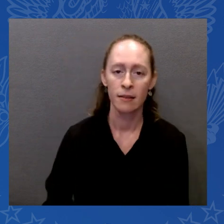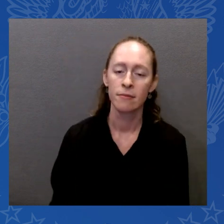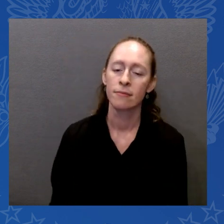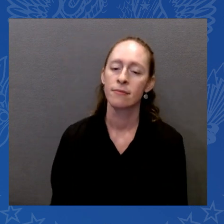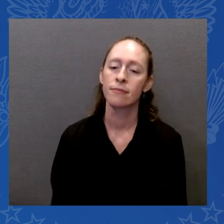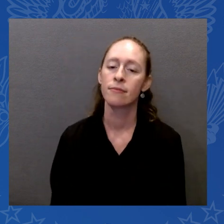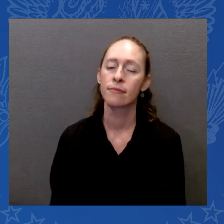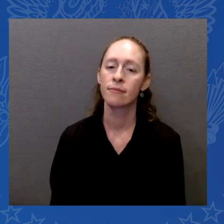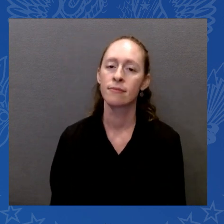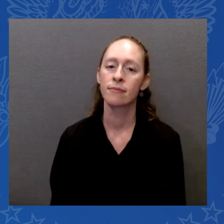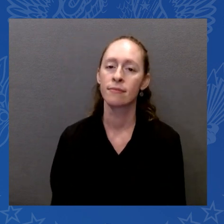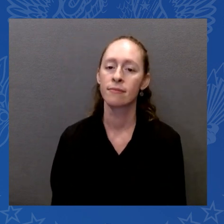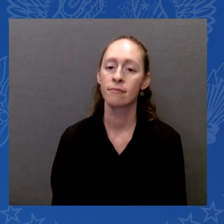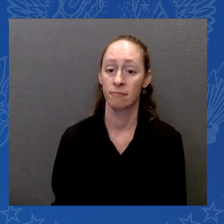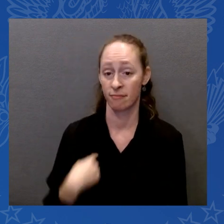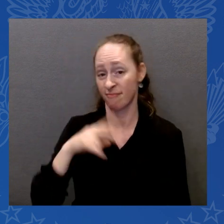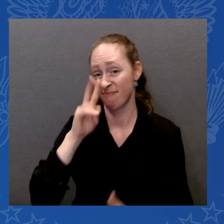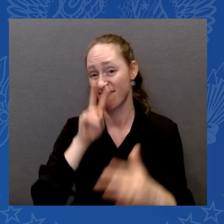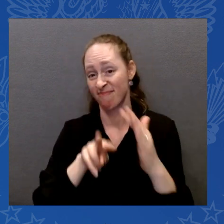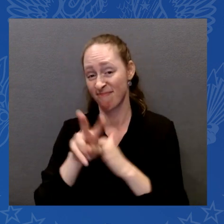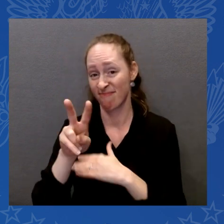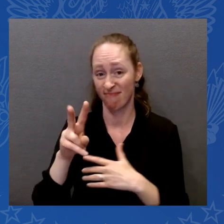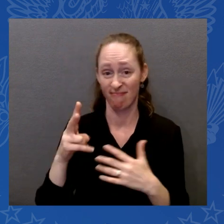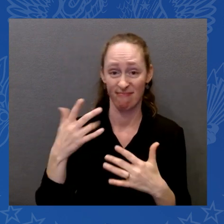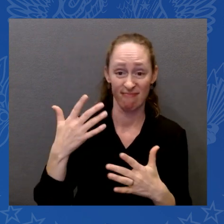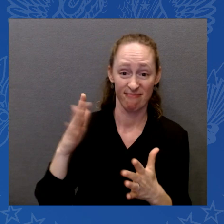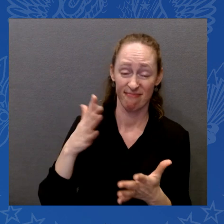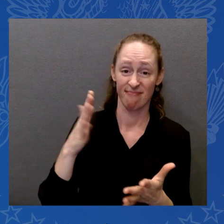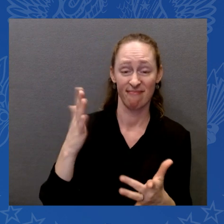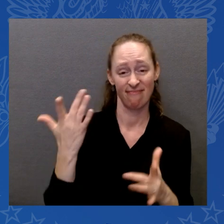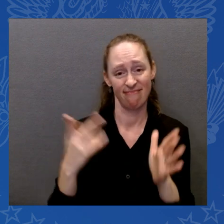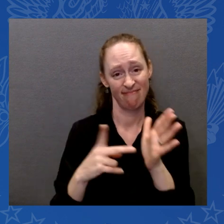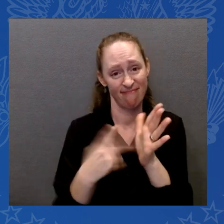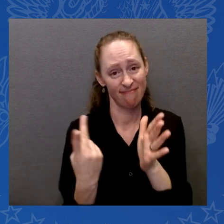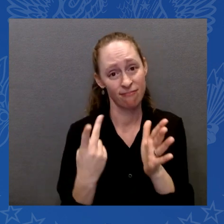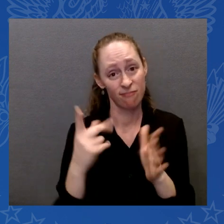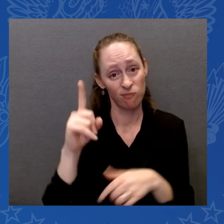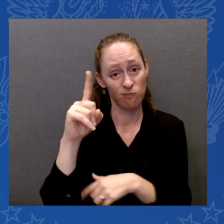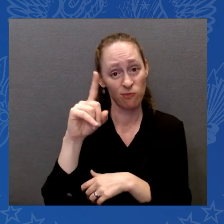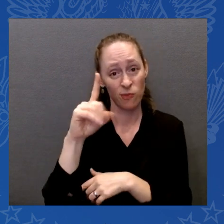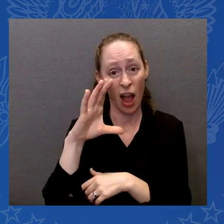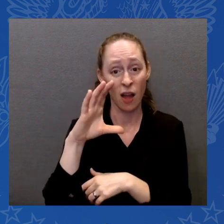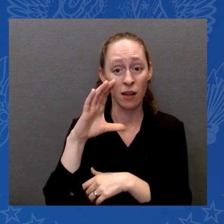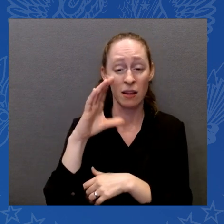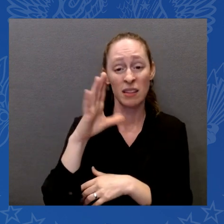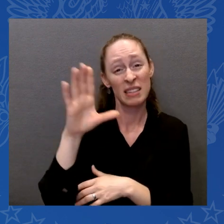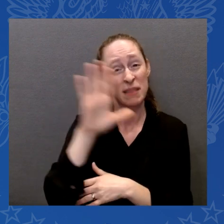with some projections that 20 to 30000 patients may travel each year to the Chicago area